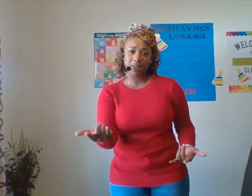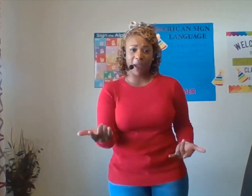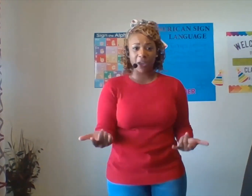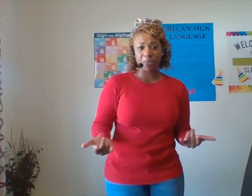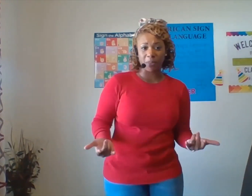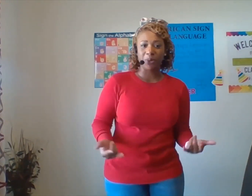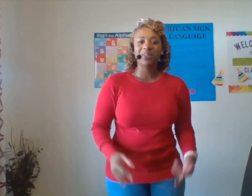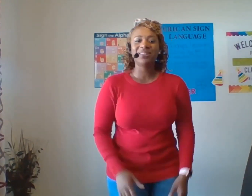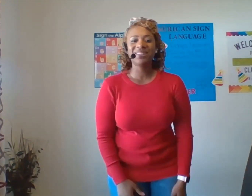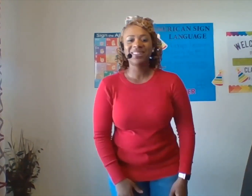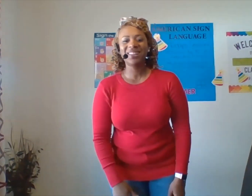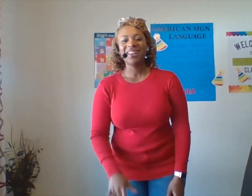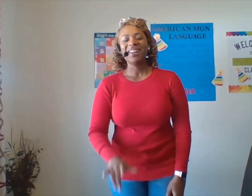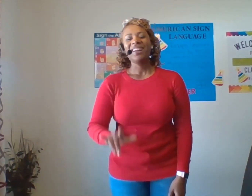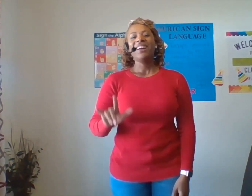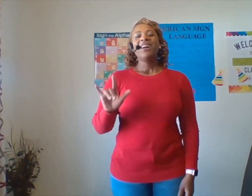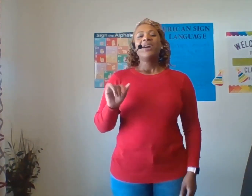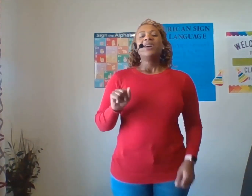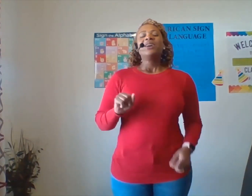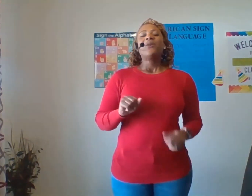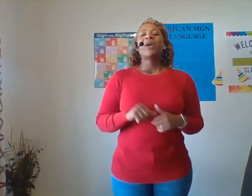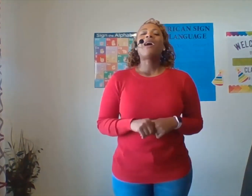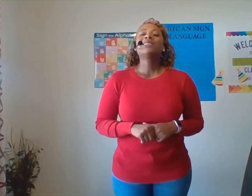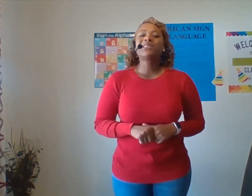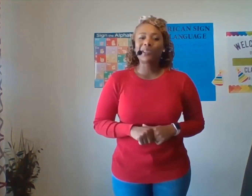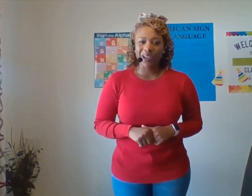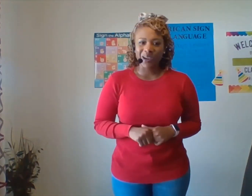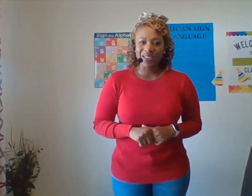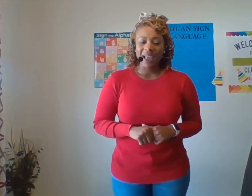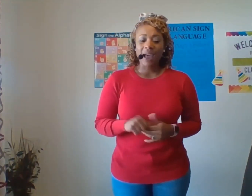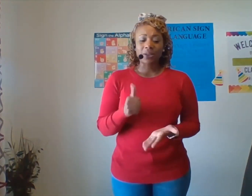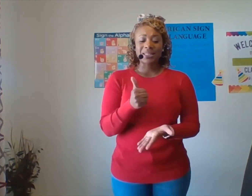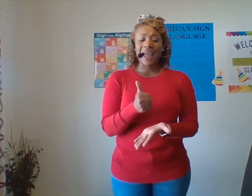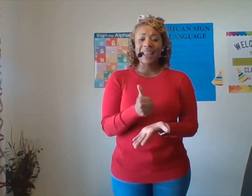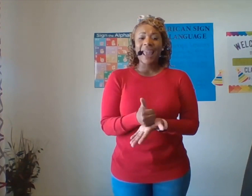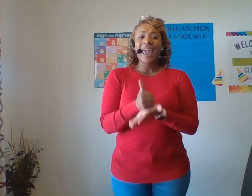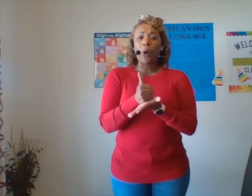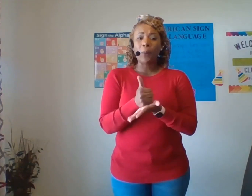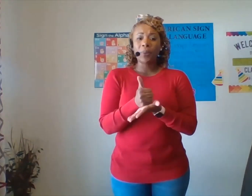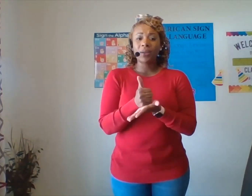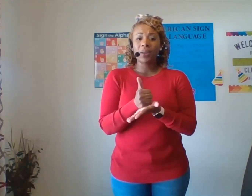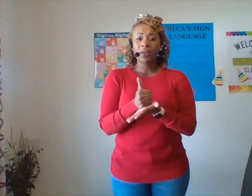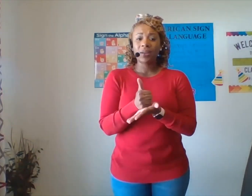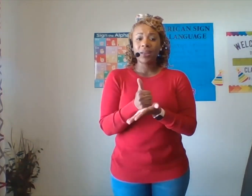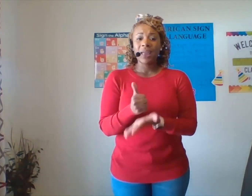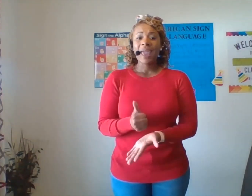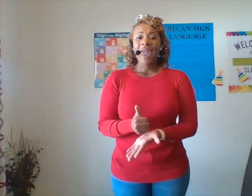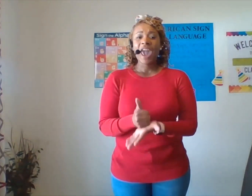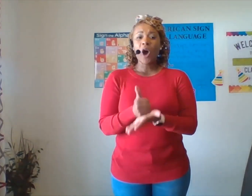spider people we also learned how to sign help help